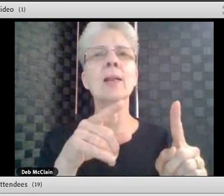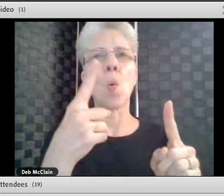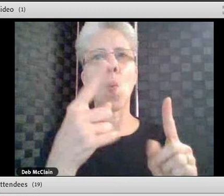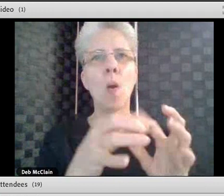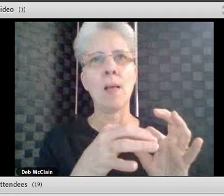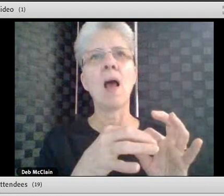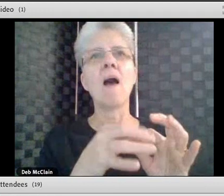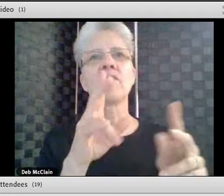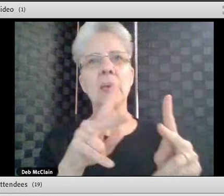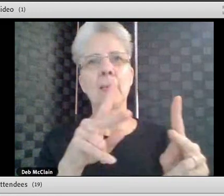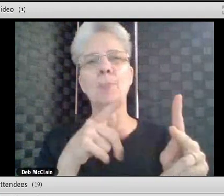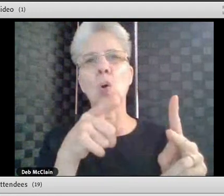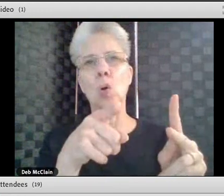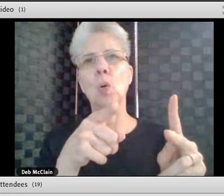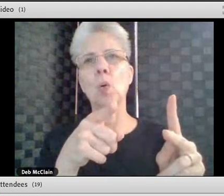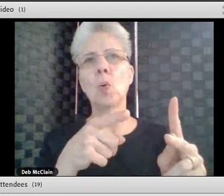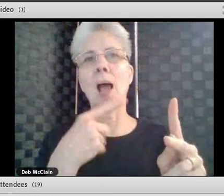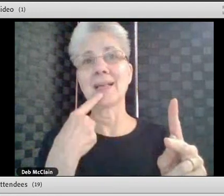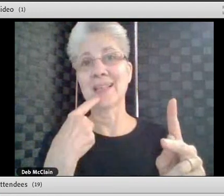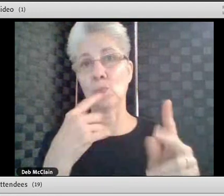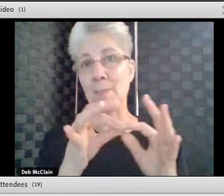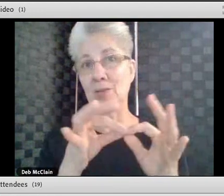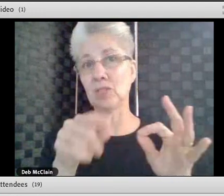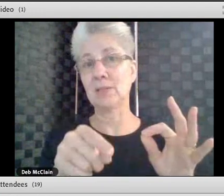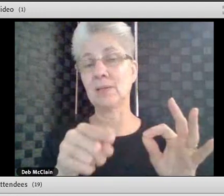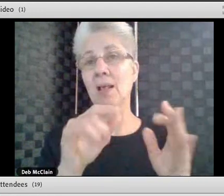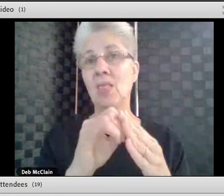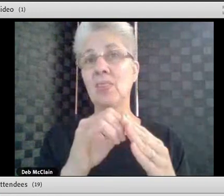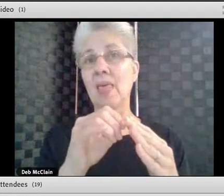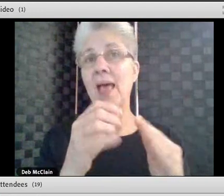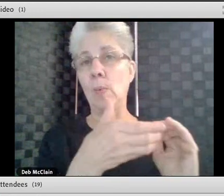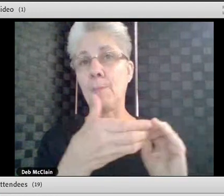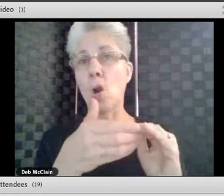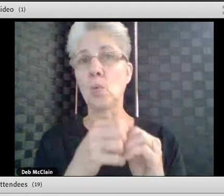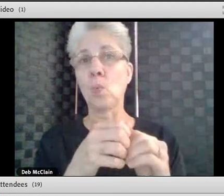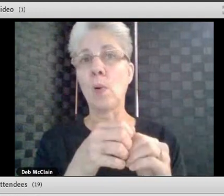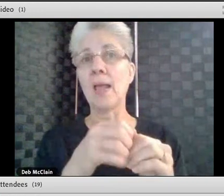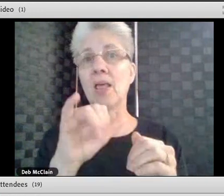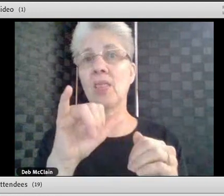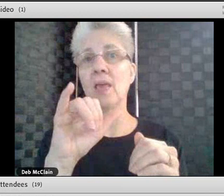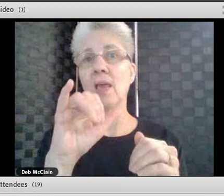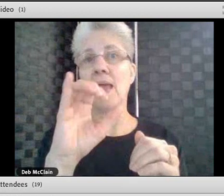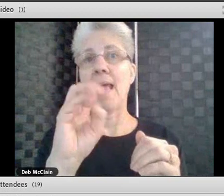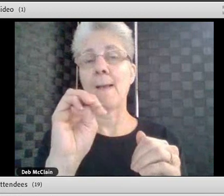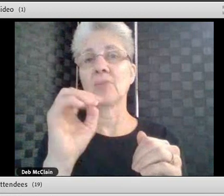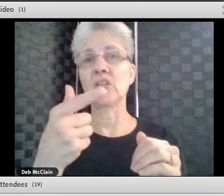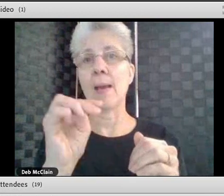but I do know that one of the people -- Remember I said, we mentioned that we partnered with MGMWERX,